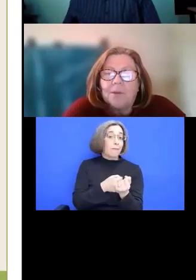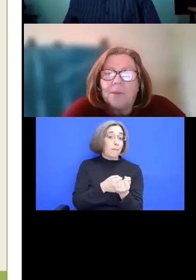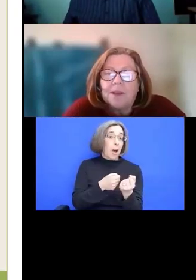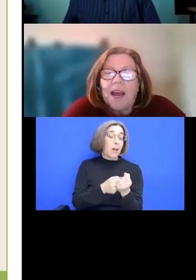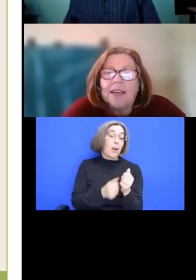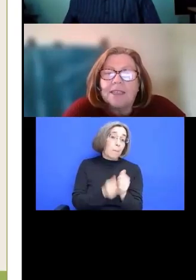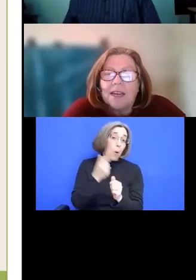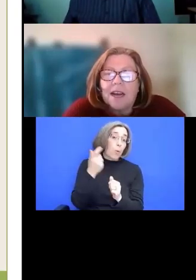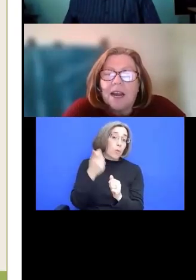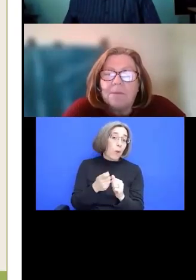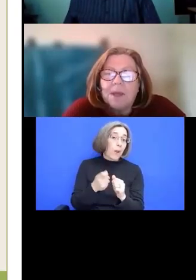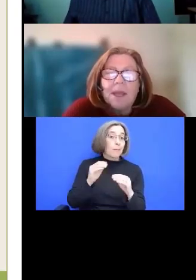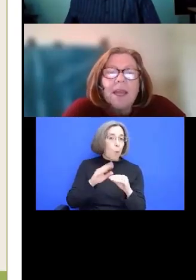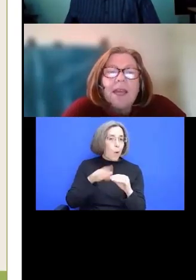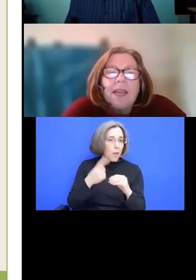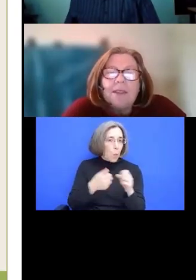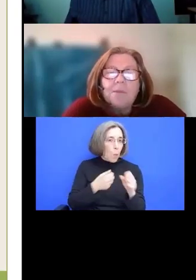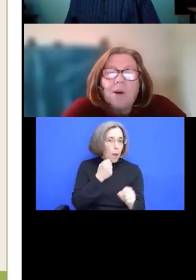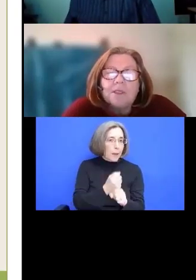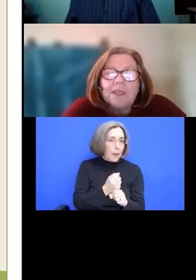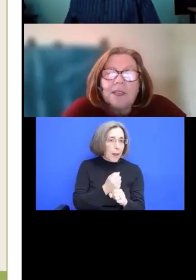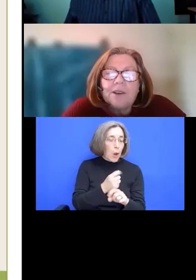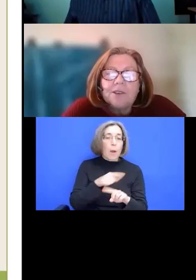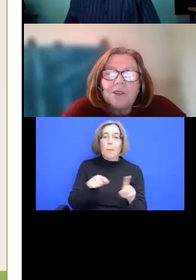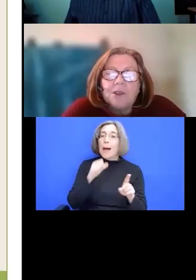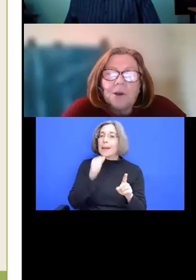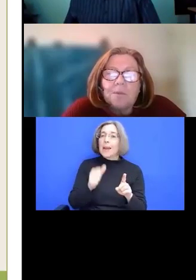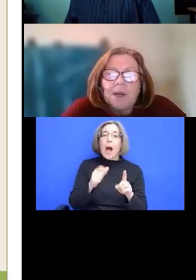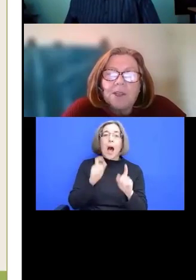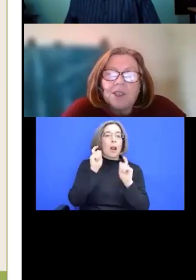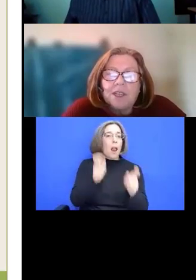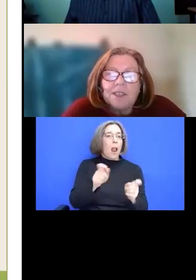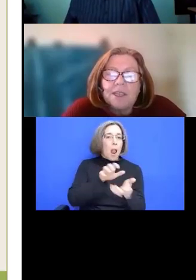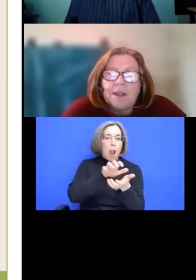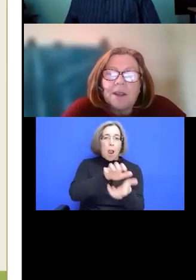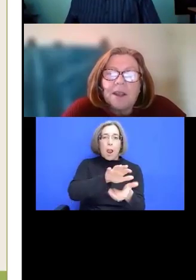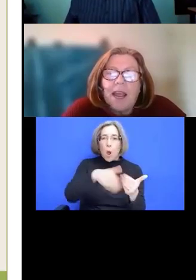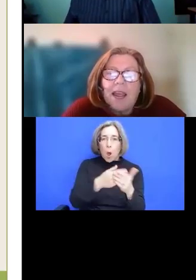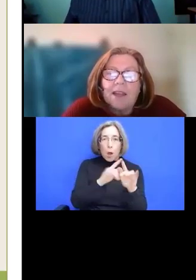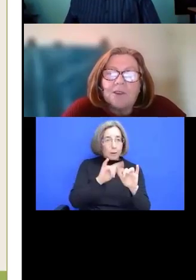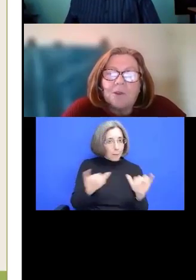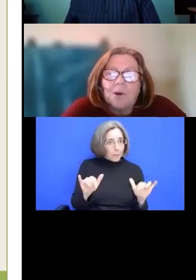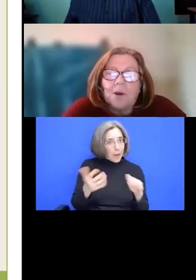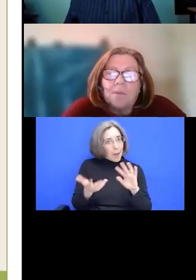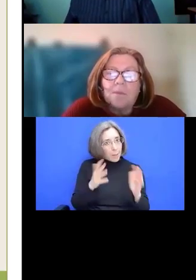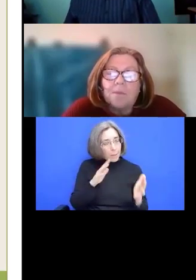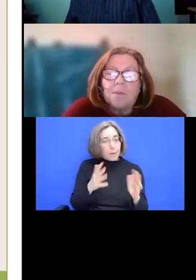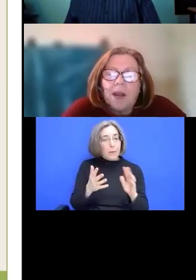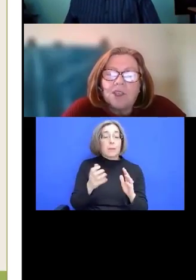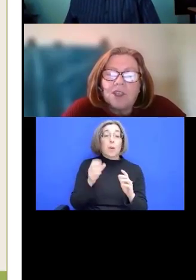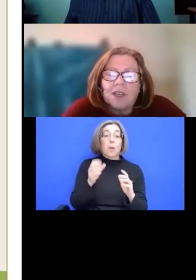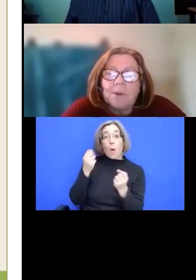but not at a time. In the multi-years, your budgets and your project periods